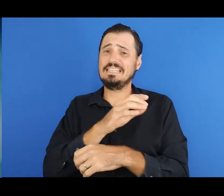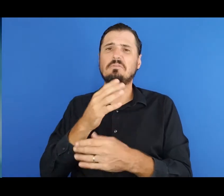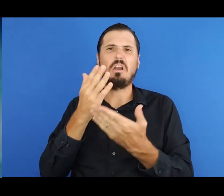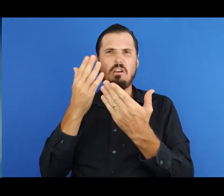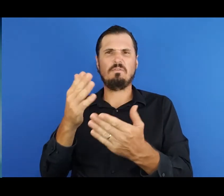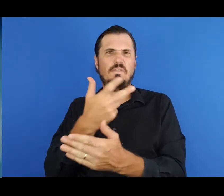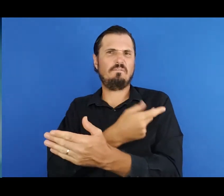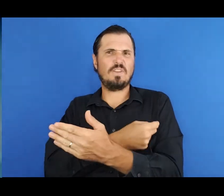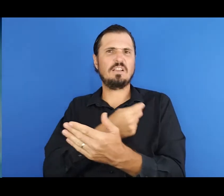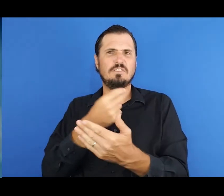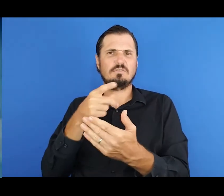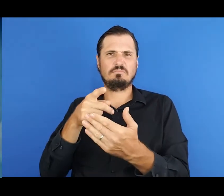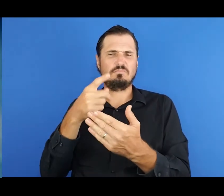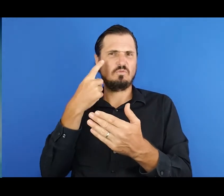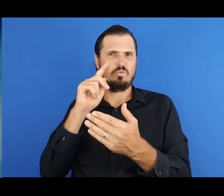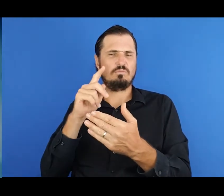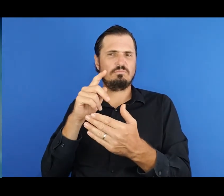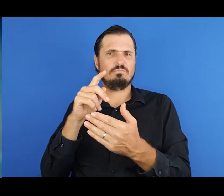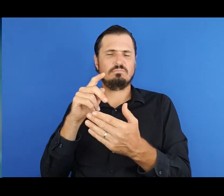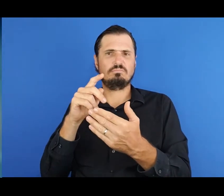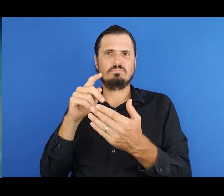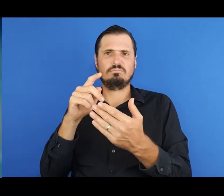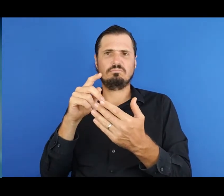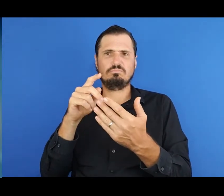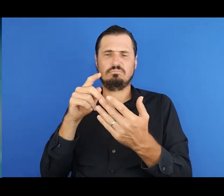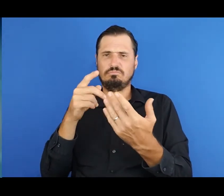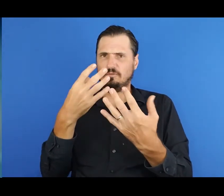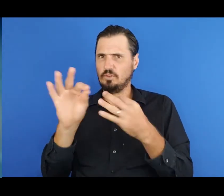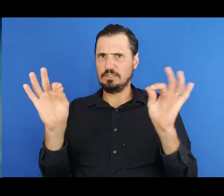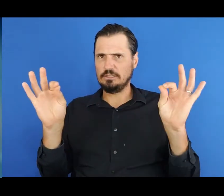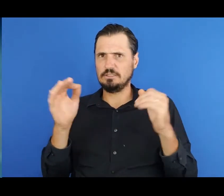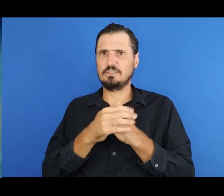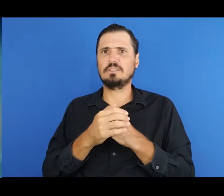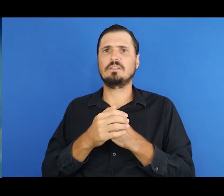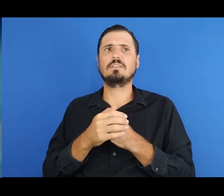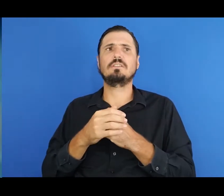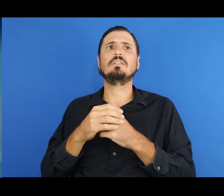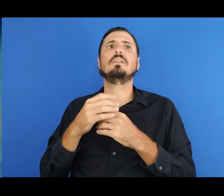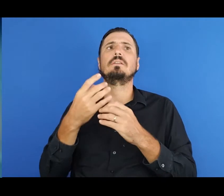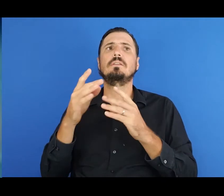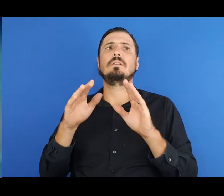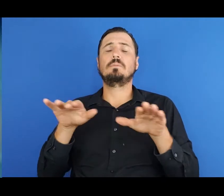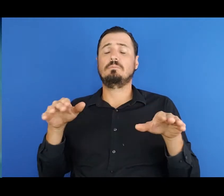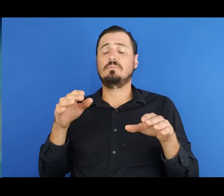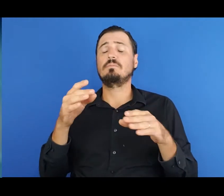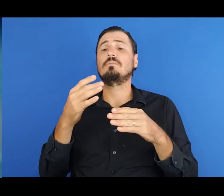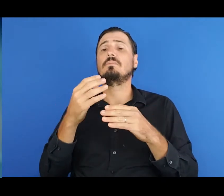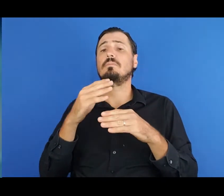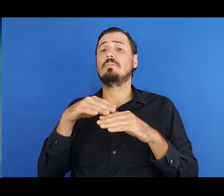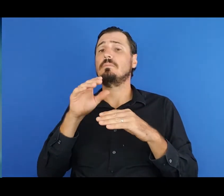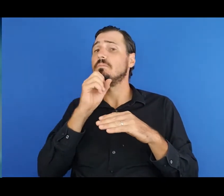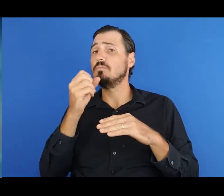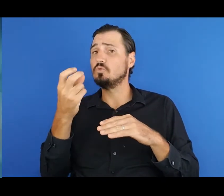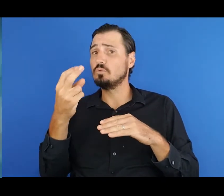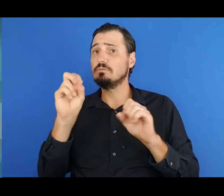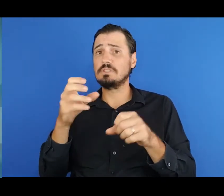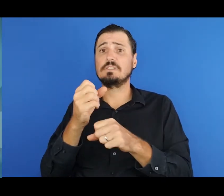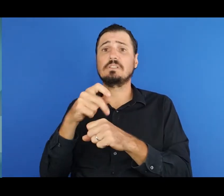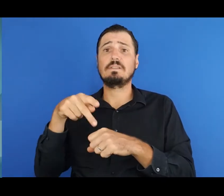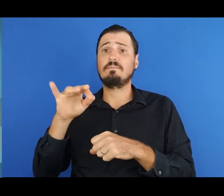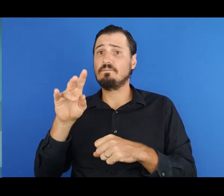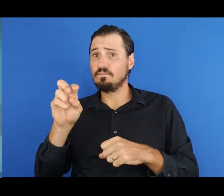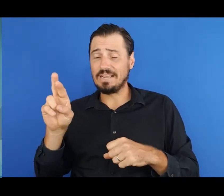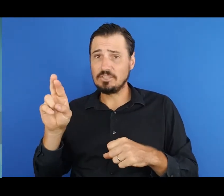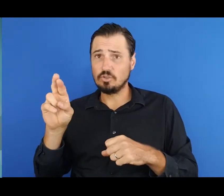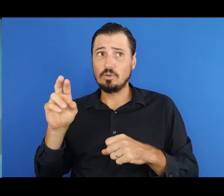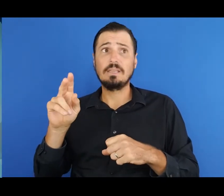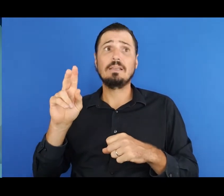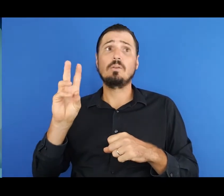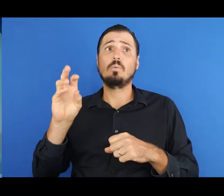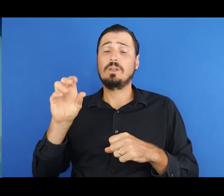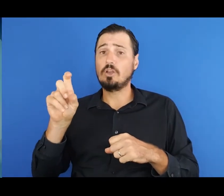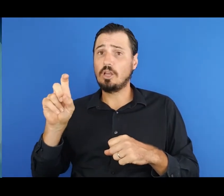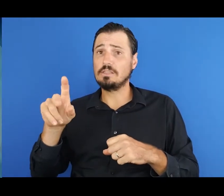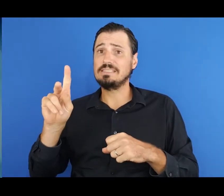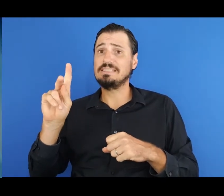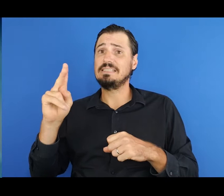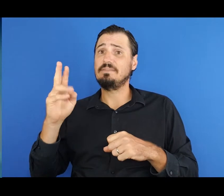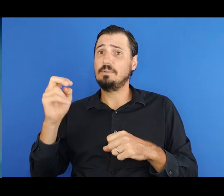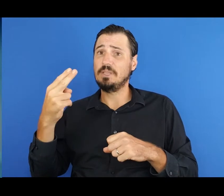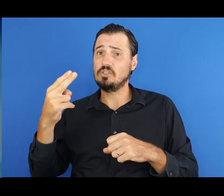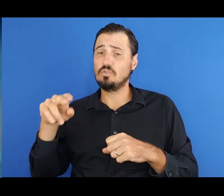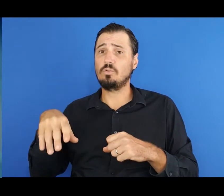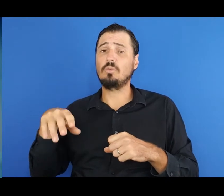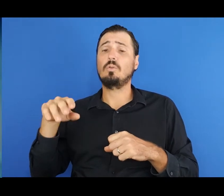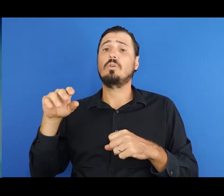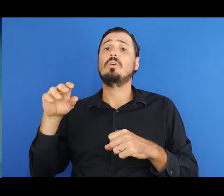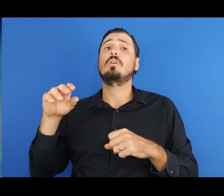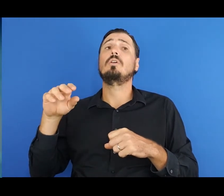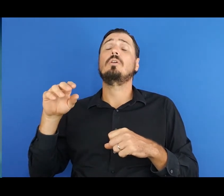Children aged 12 and older, and adults, can get the Pfizer vaccine at Wilcox, KVMH, and Mahelona hospitals, or the Lihue Longs and Safeway